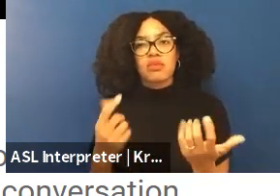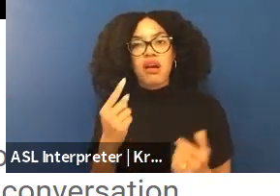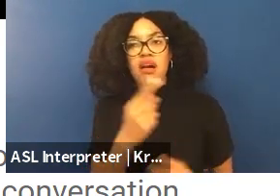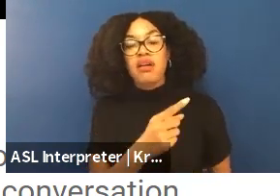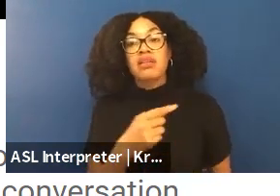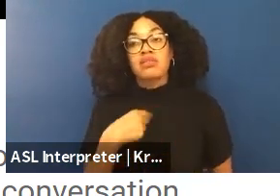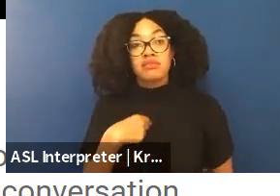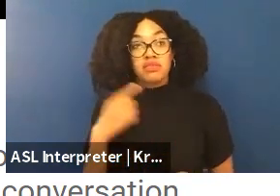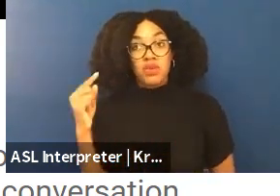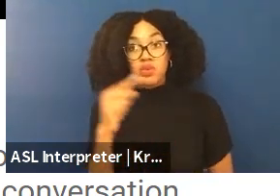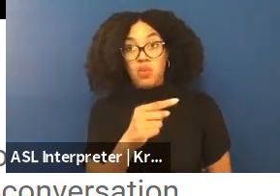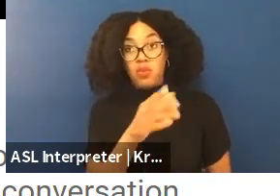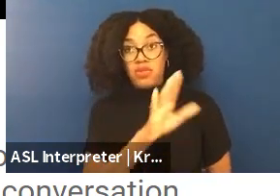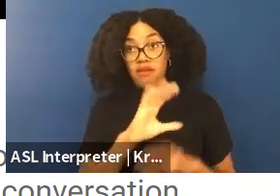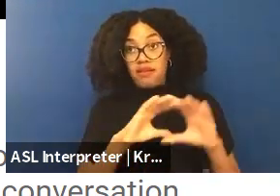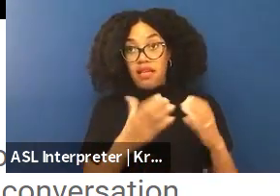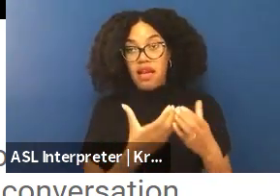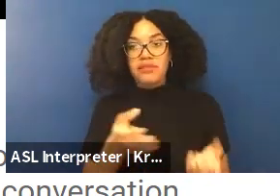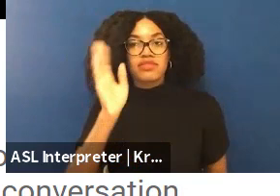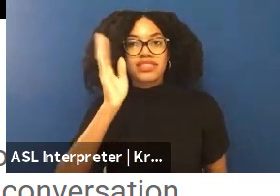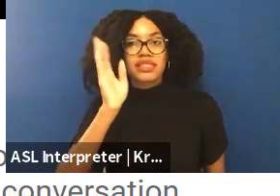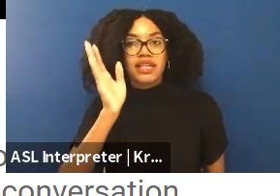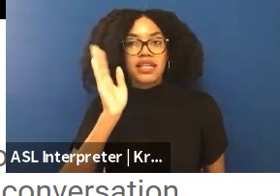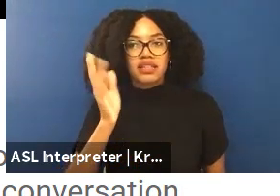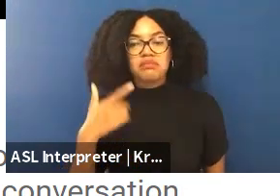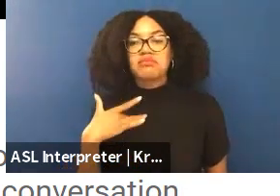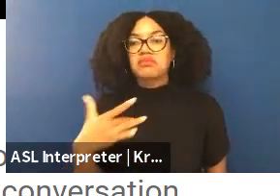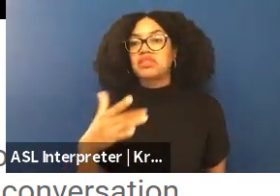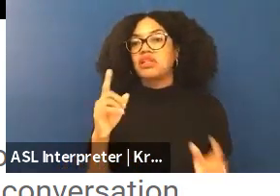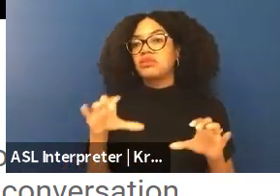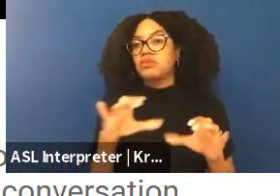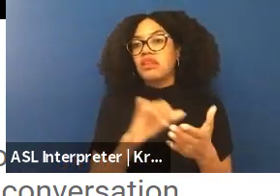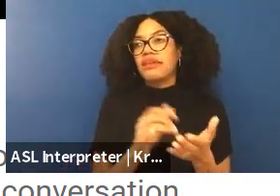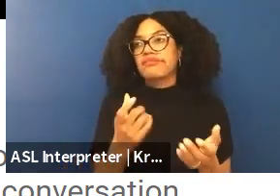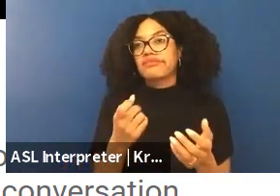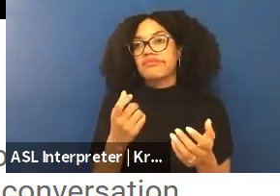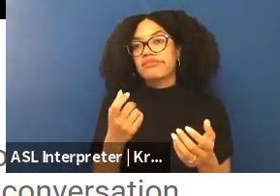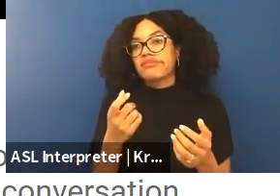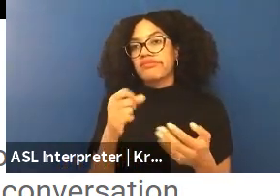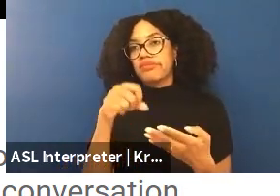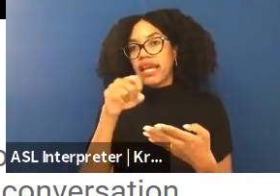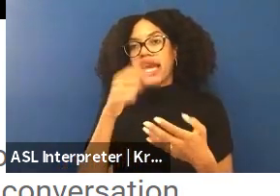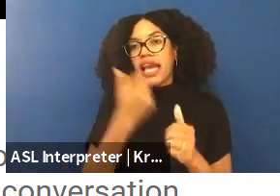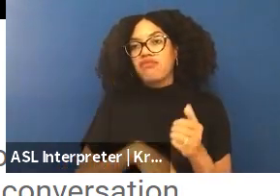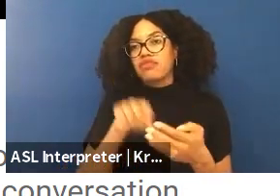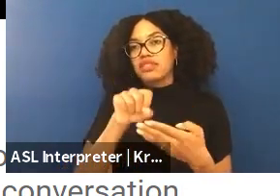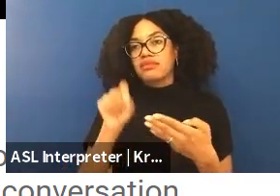and that was kind of-- I would do that every semester, but last academic year we made it